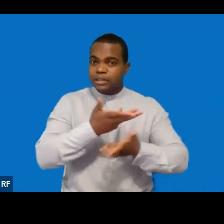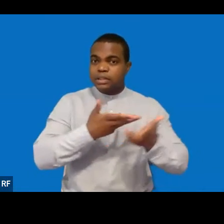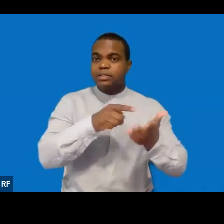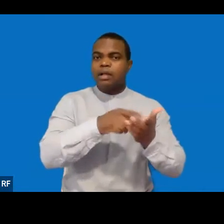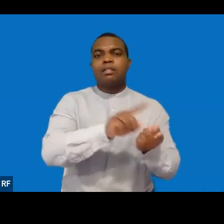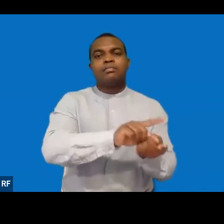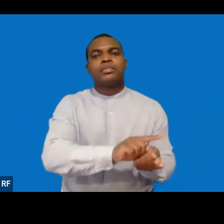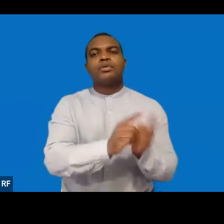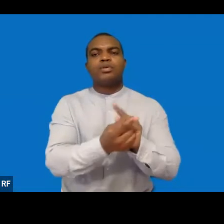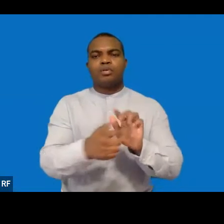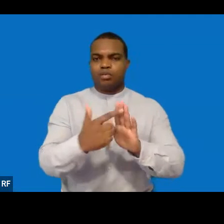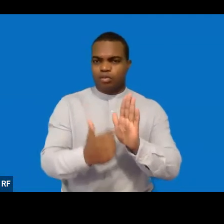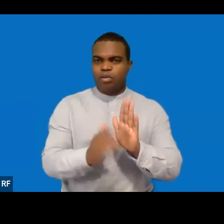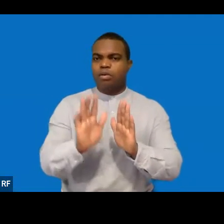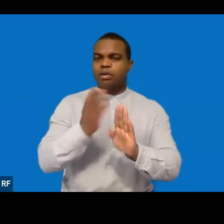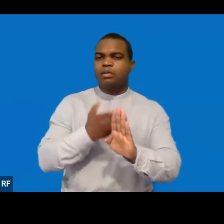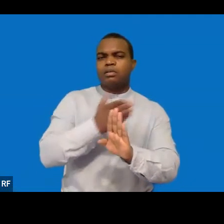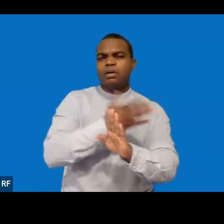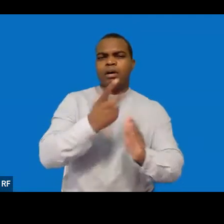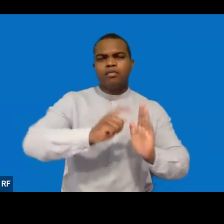This pilot project started in 2015,